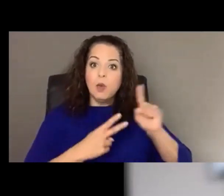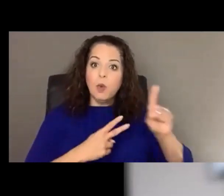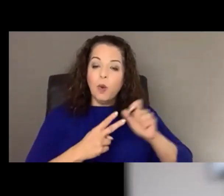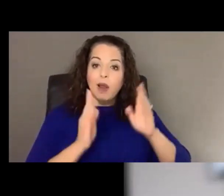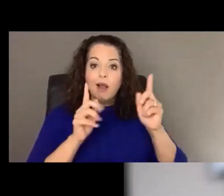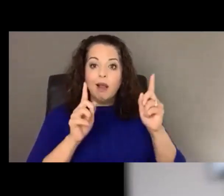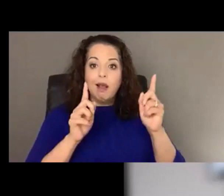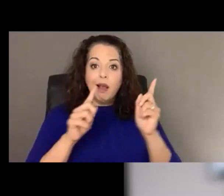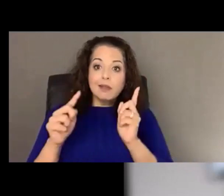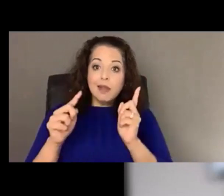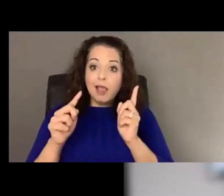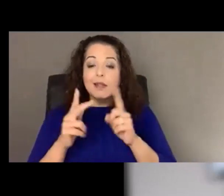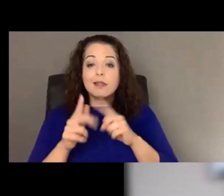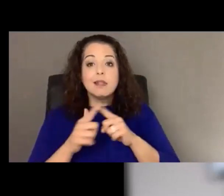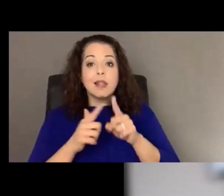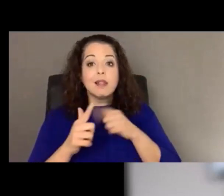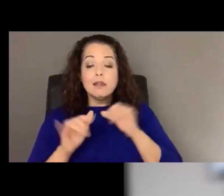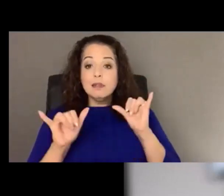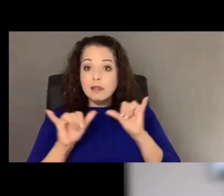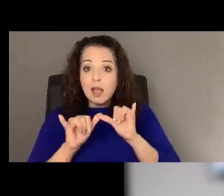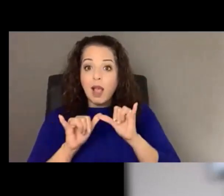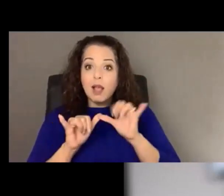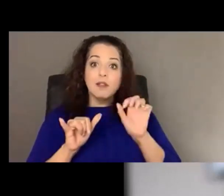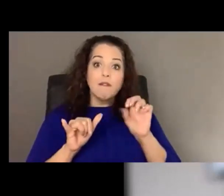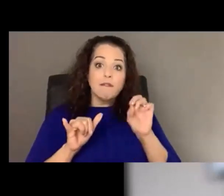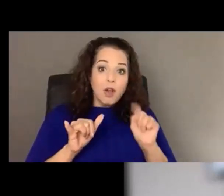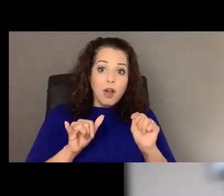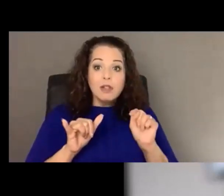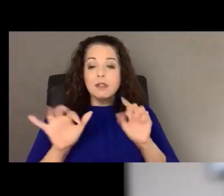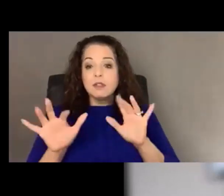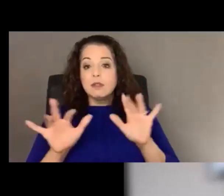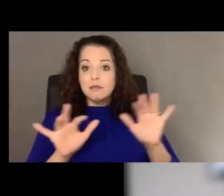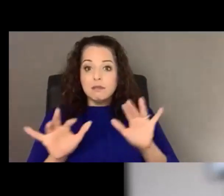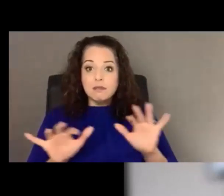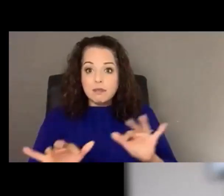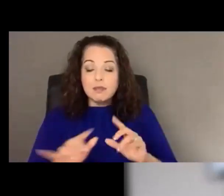and font size, and color palettes